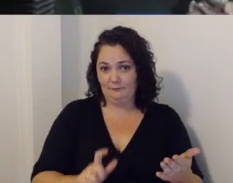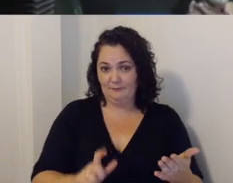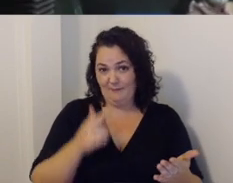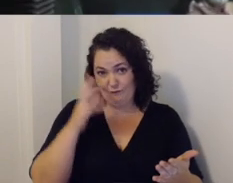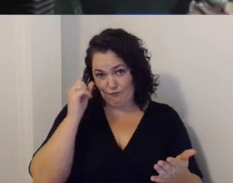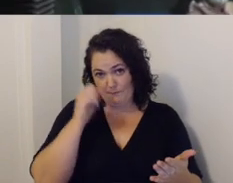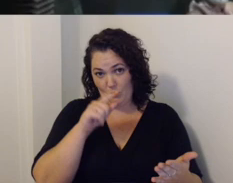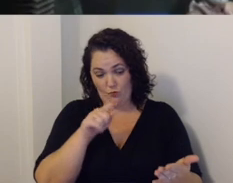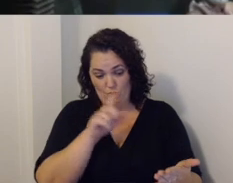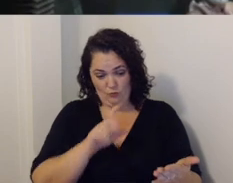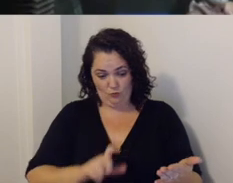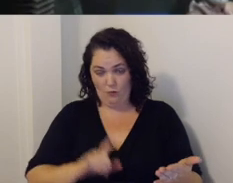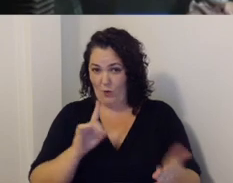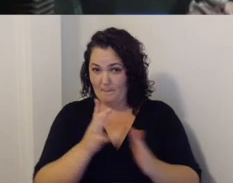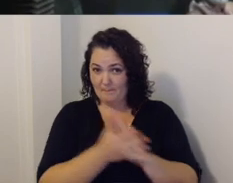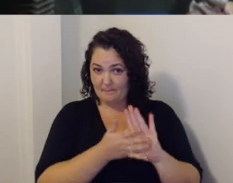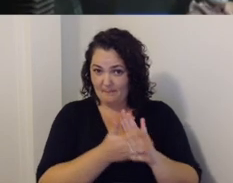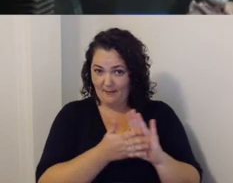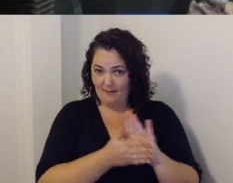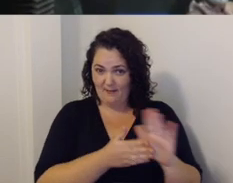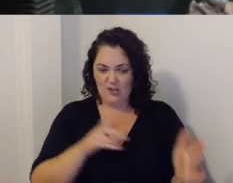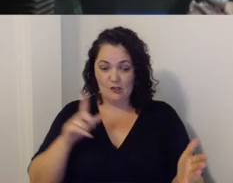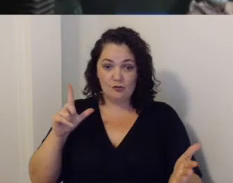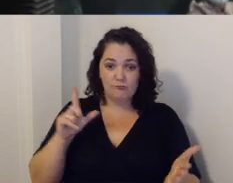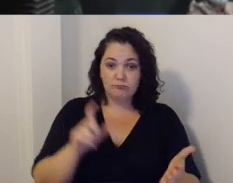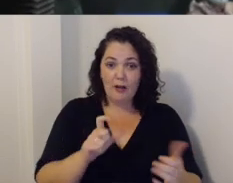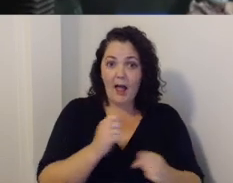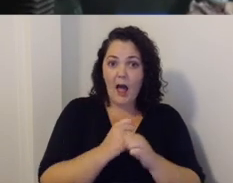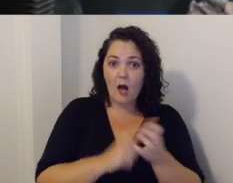you're gluing the particles to the paper, that's what a fixative does, that's how it operates